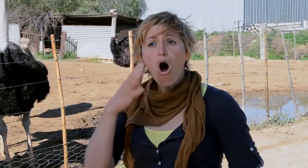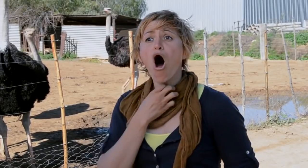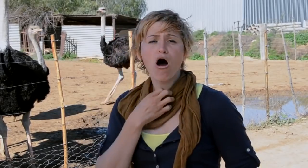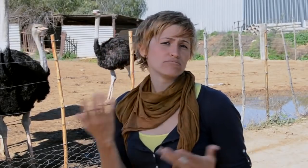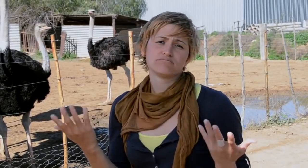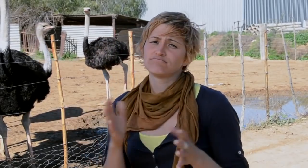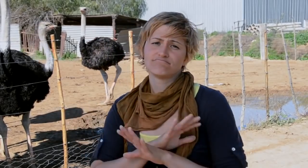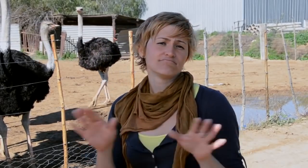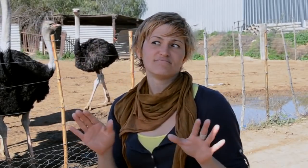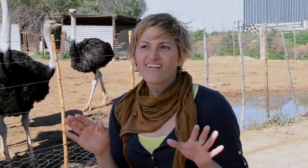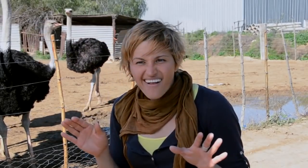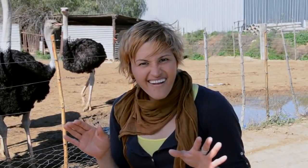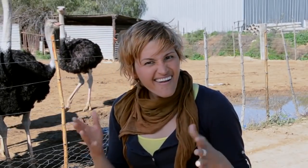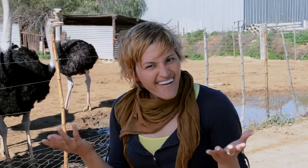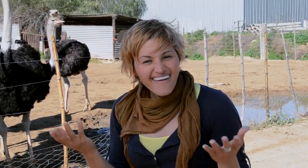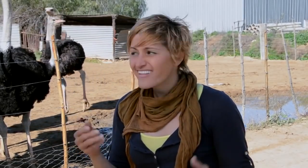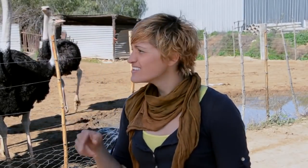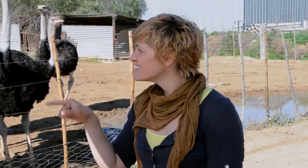That’s pretty much the sounds they will make, nothing more.